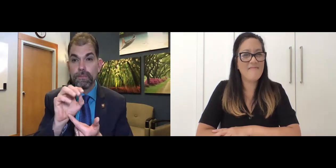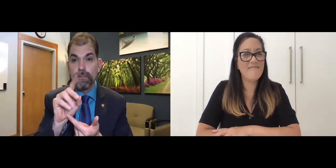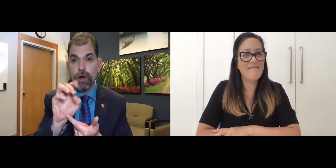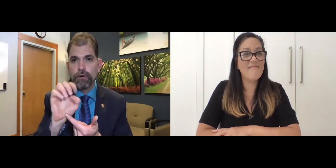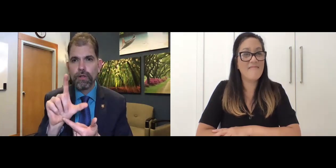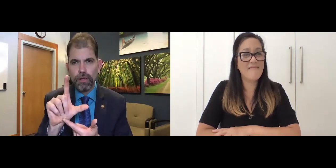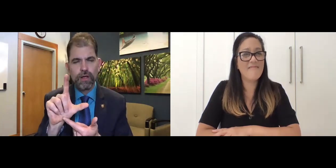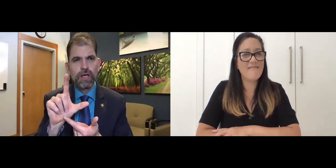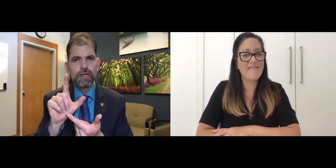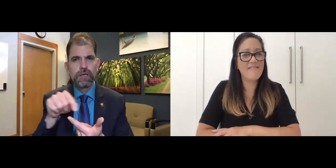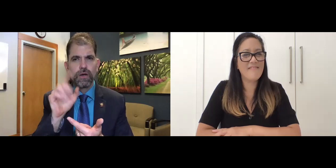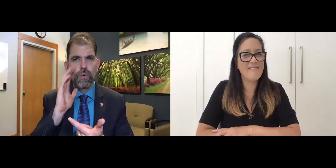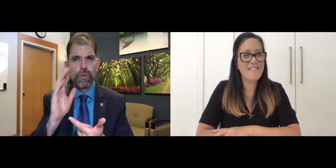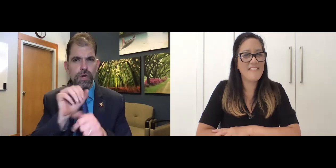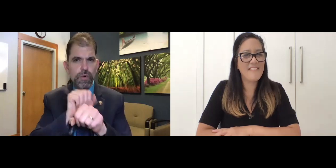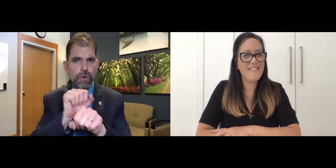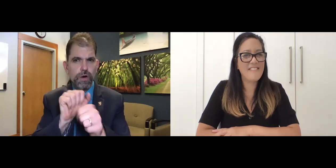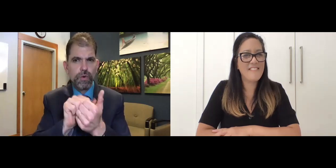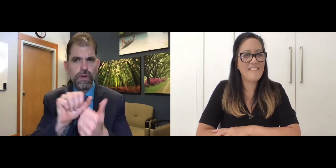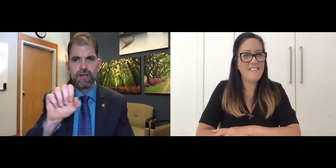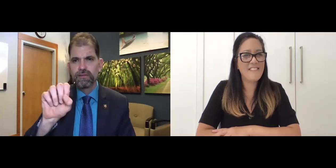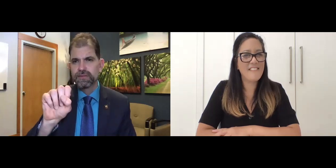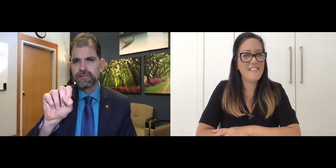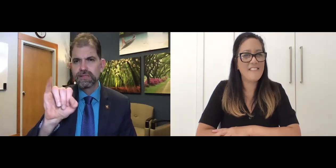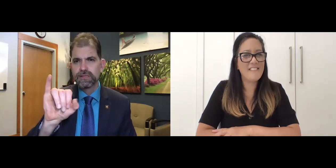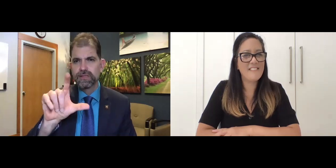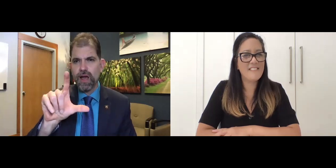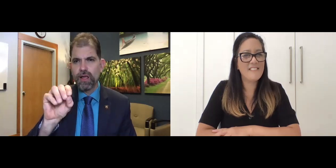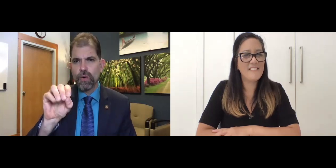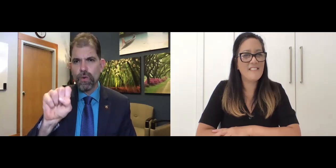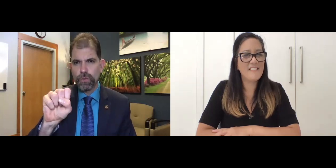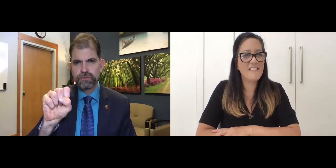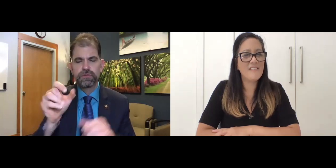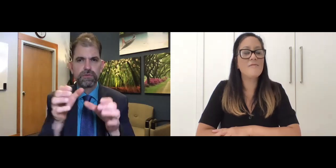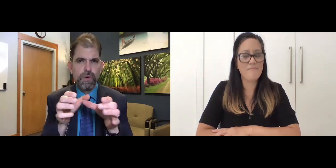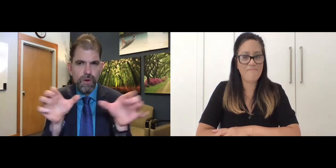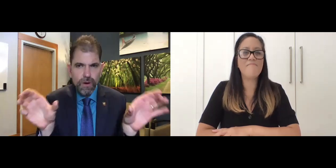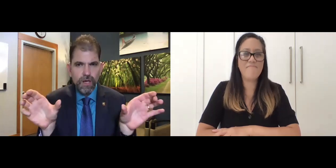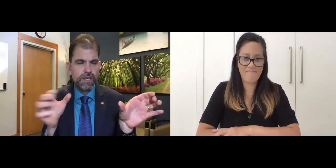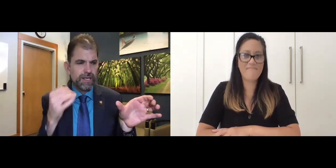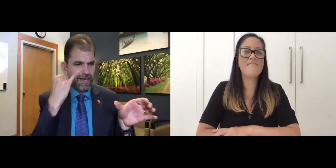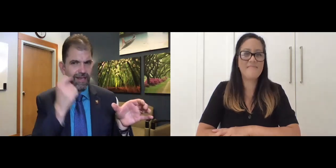I know the old model was to work in silos so